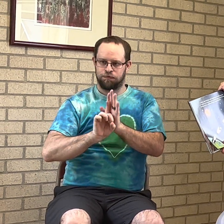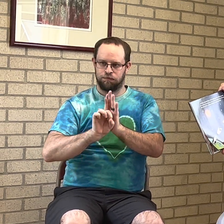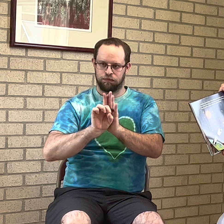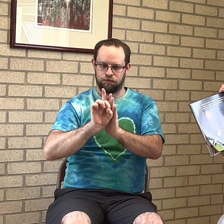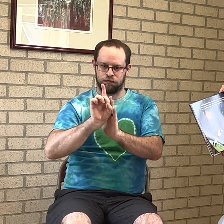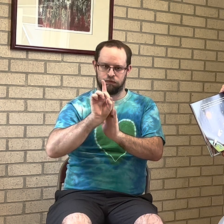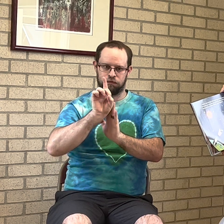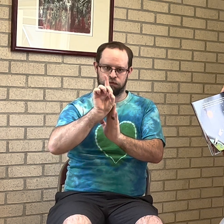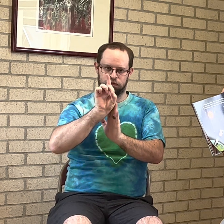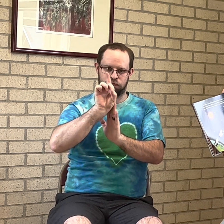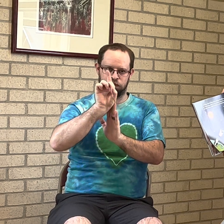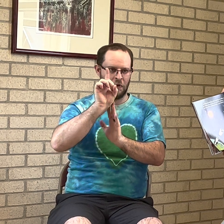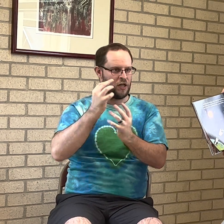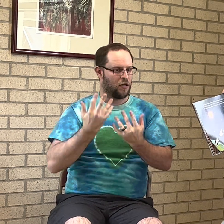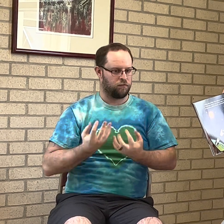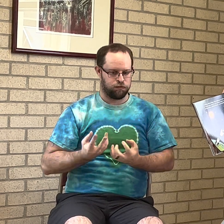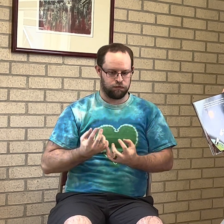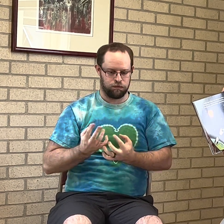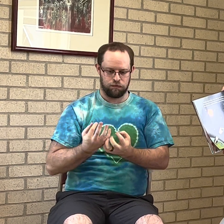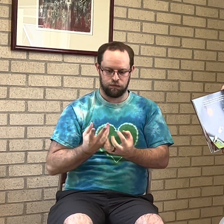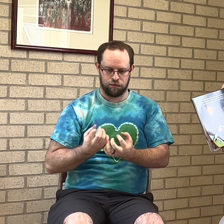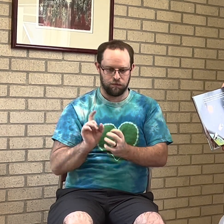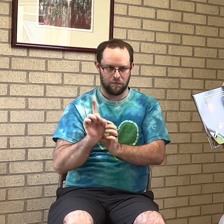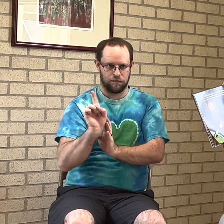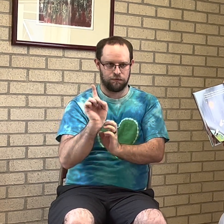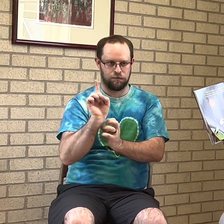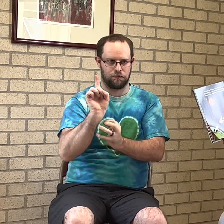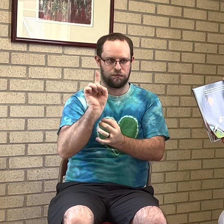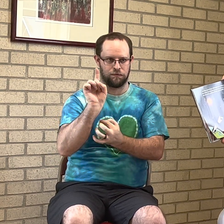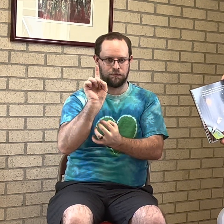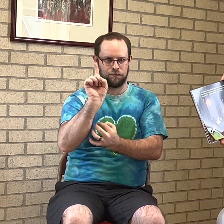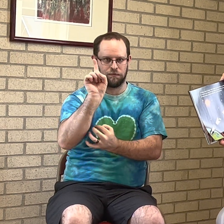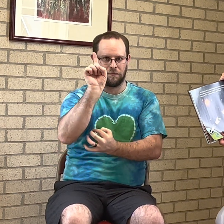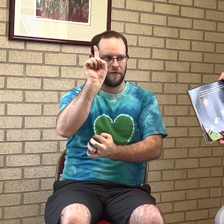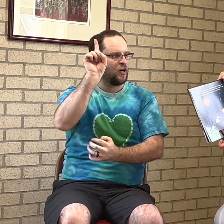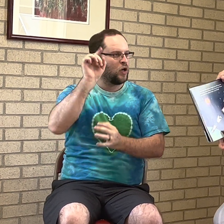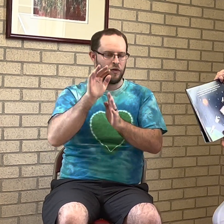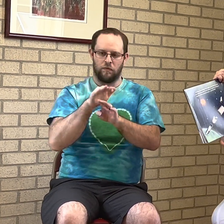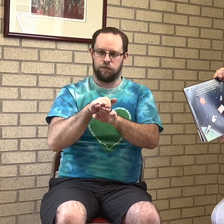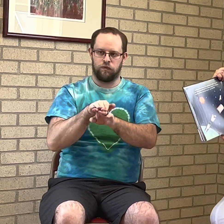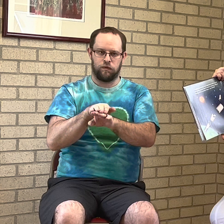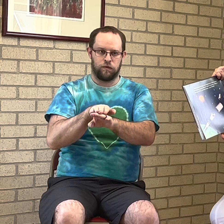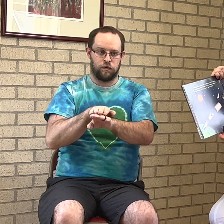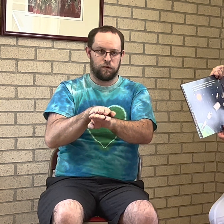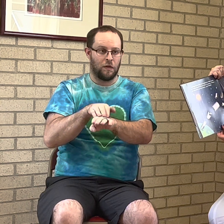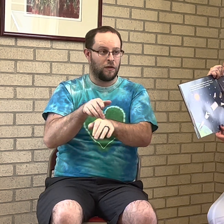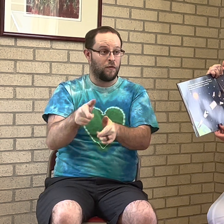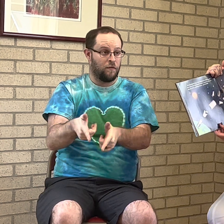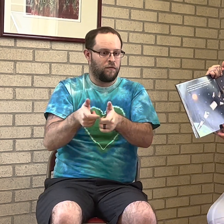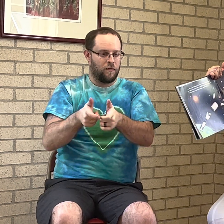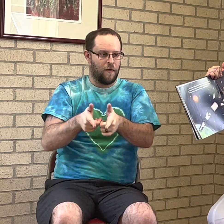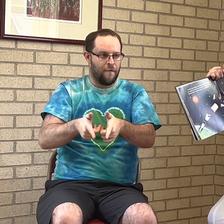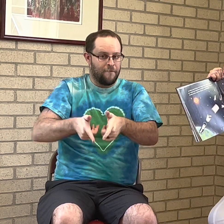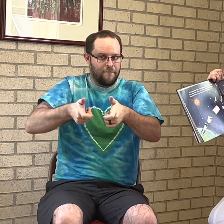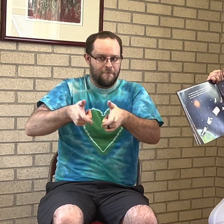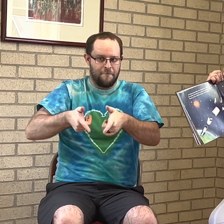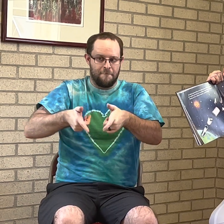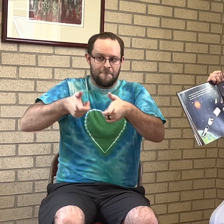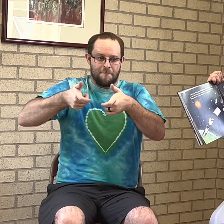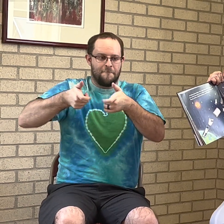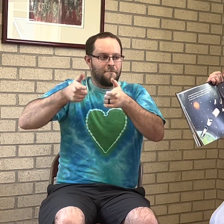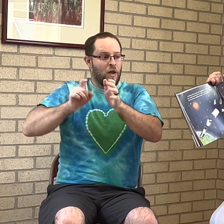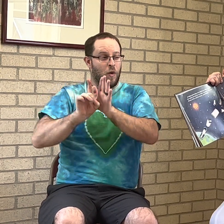air amid an explosion of flames slowly at first then faster and faster! The rocket